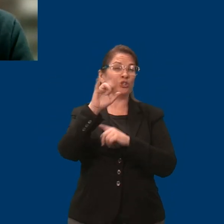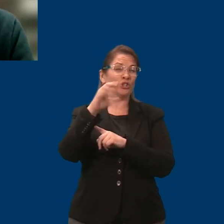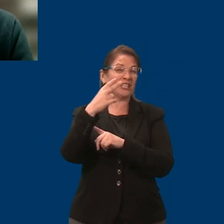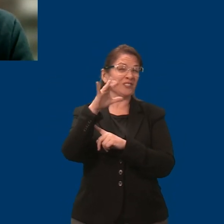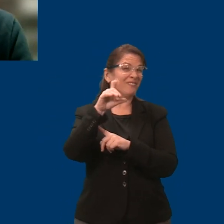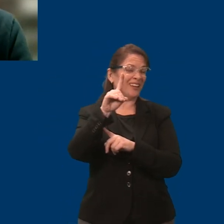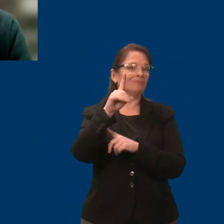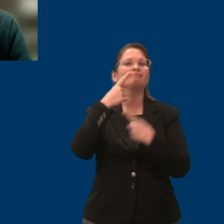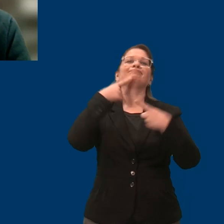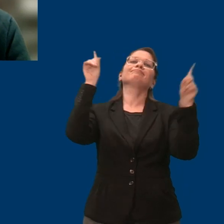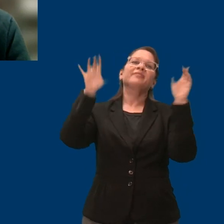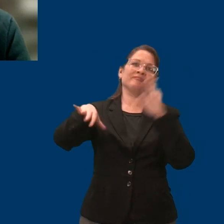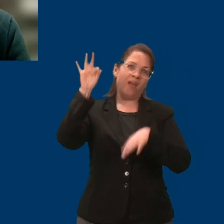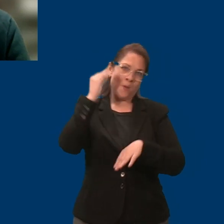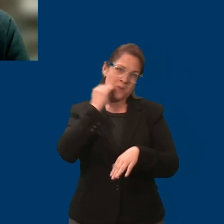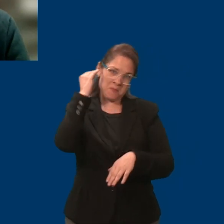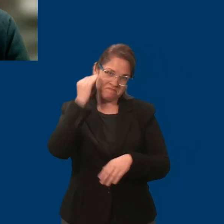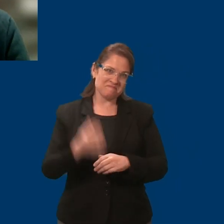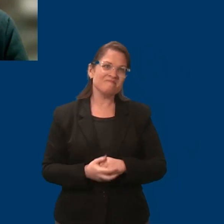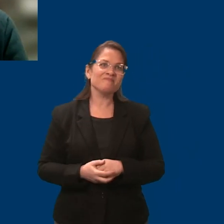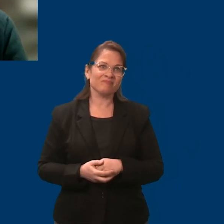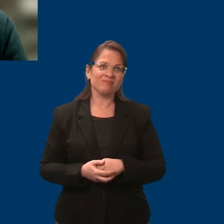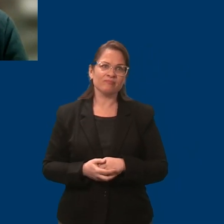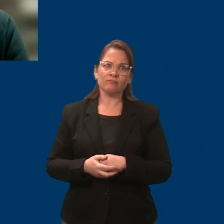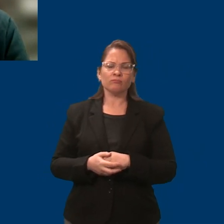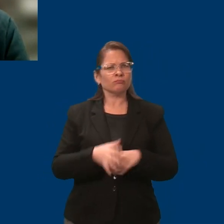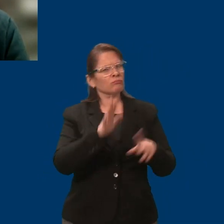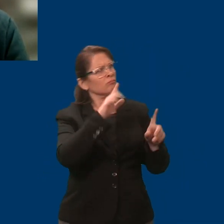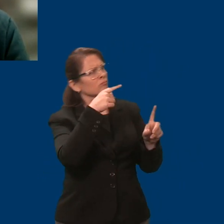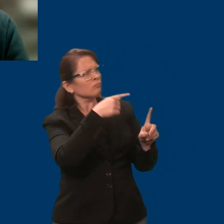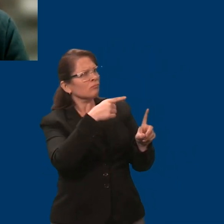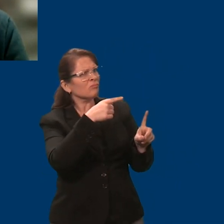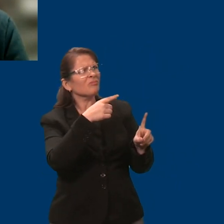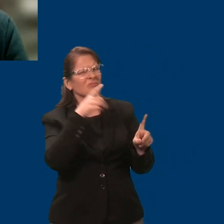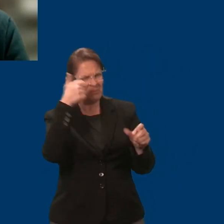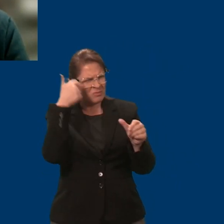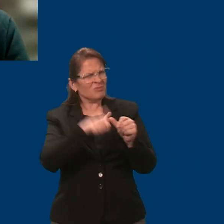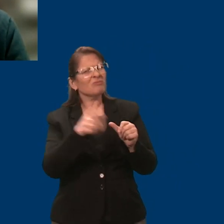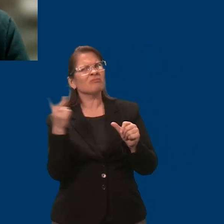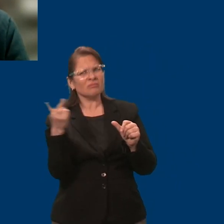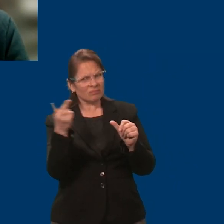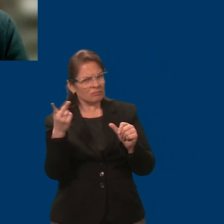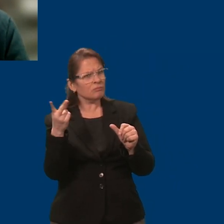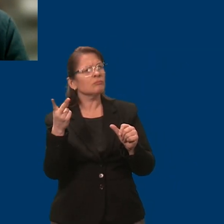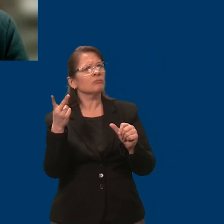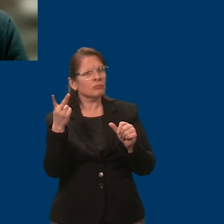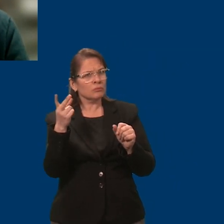(Justin) I heard about Judy and Raven's work on accessible housing when my dad was serving on a homestead housing